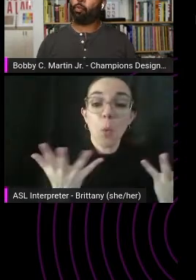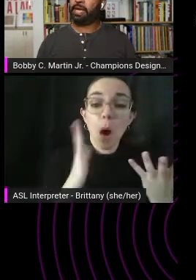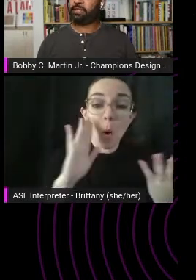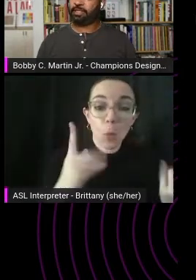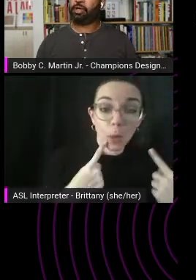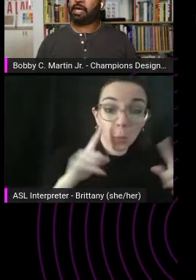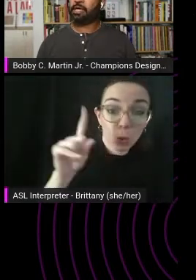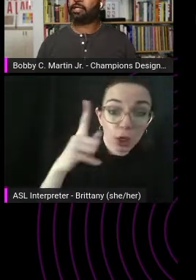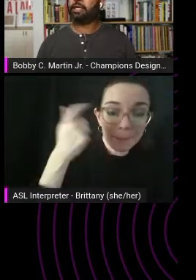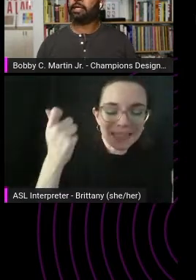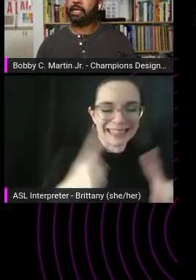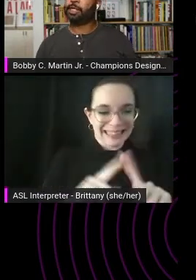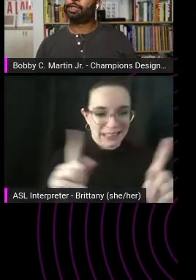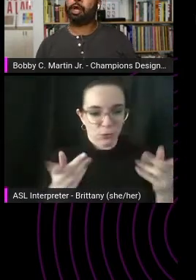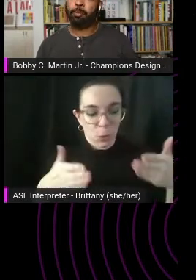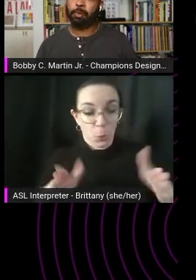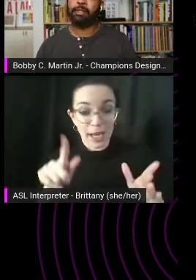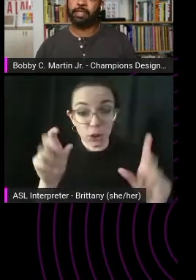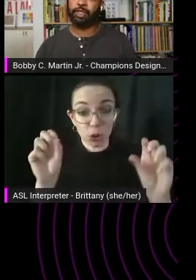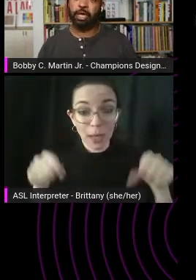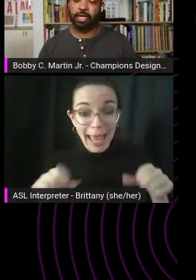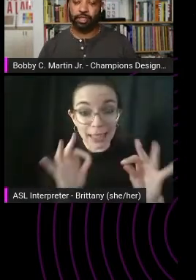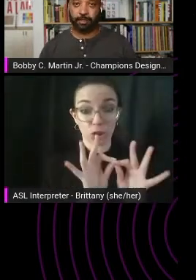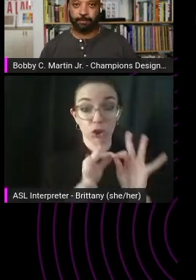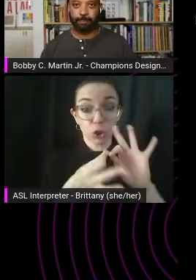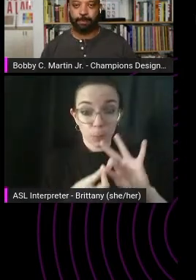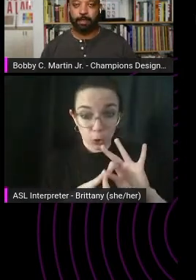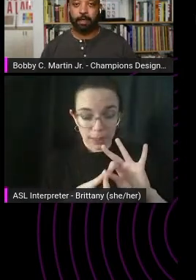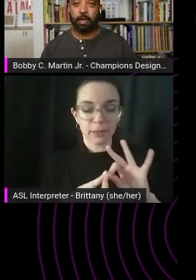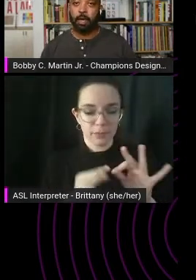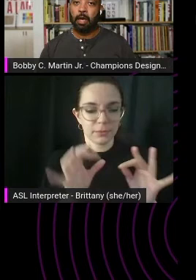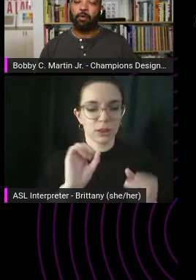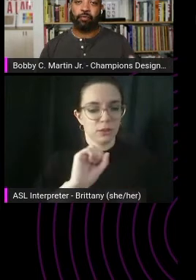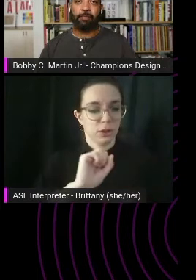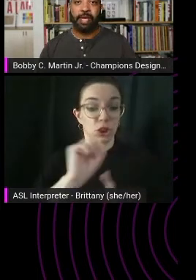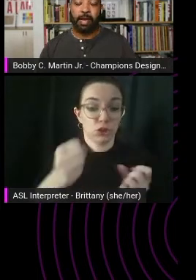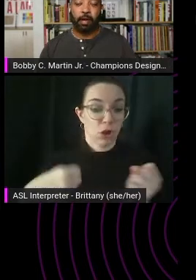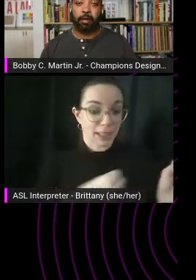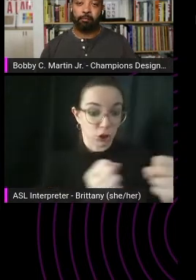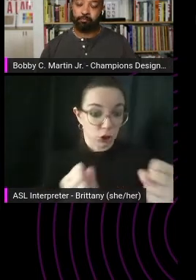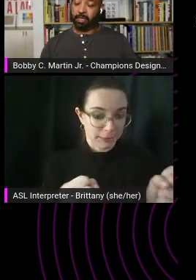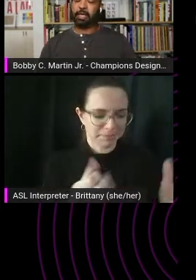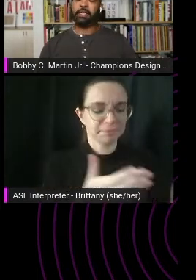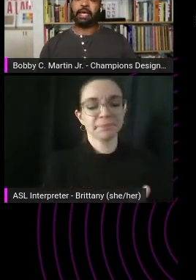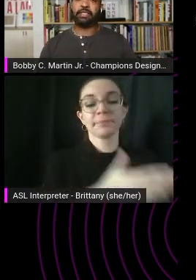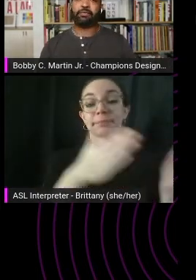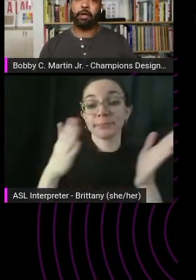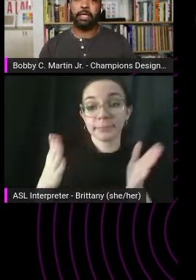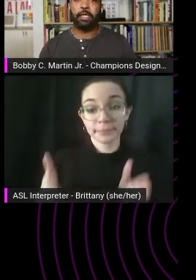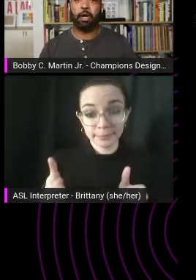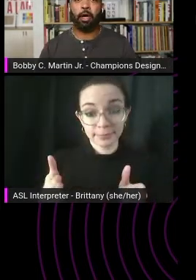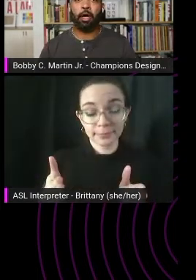different ways that you can actually interpret this strategy. From there, in the case of Carnegie Hall,